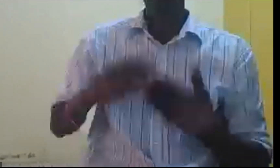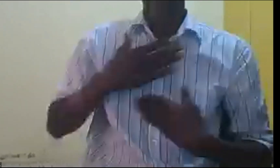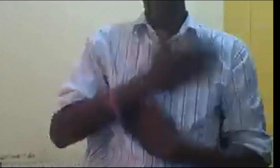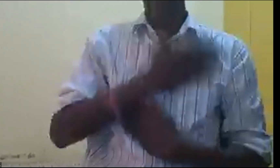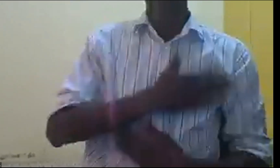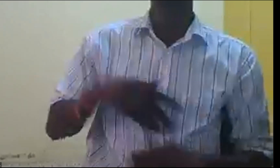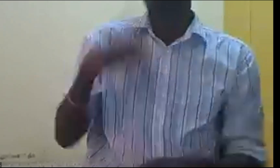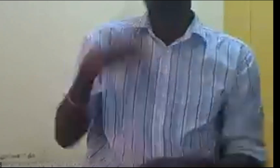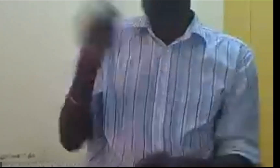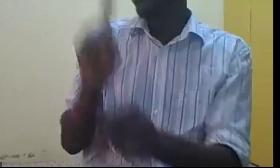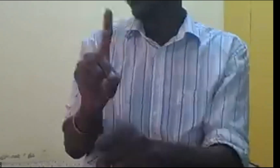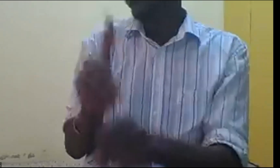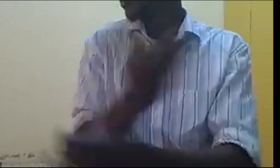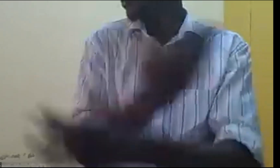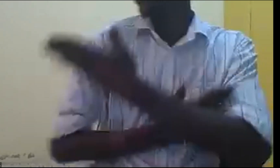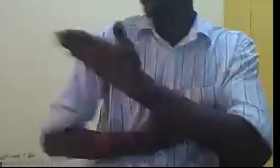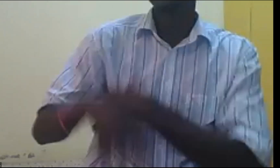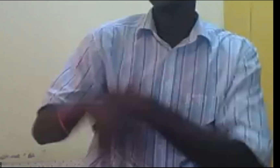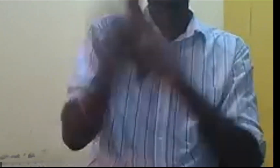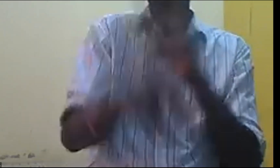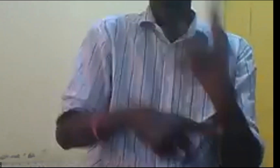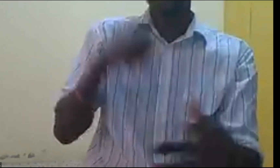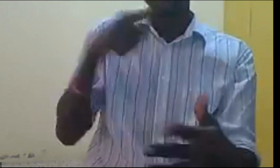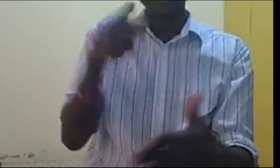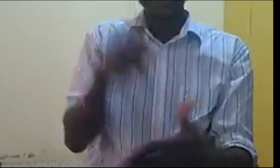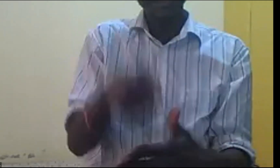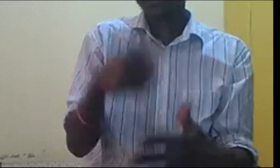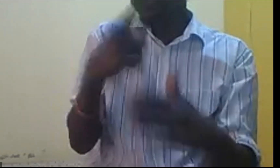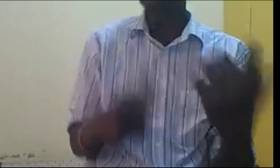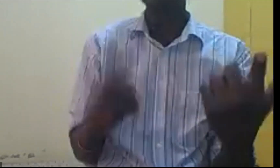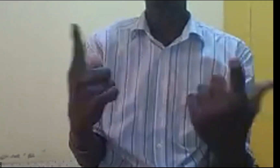Can you try? Maybe moving a little closer or farther away from your mind? Hello!